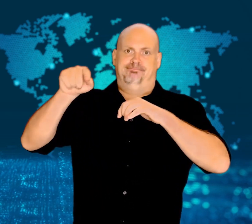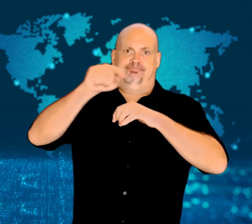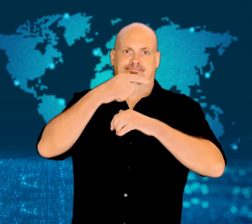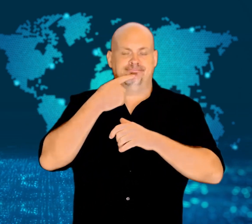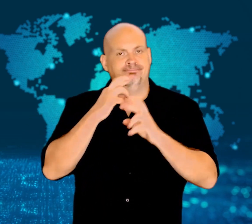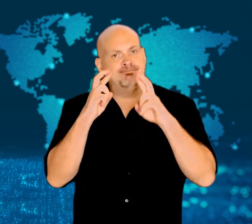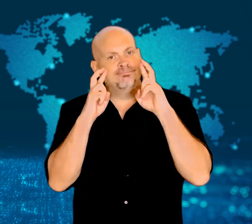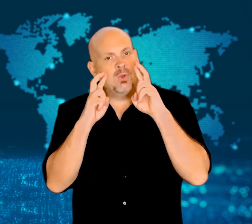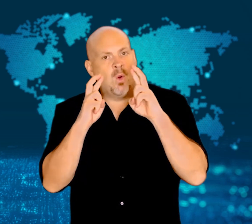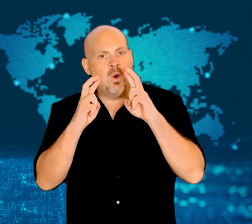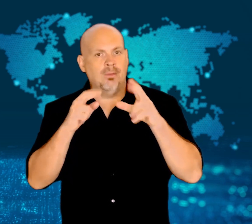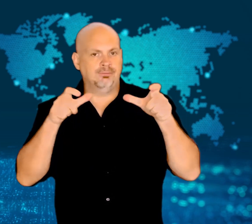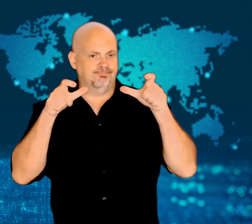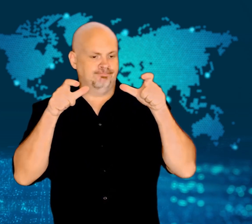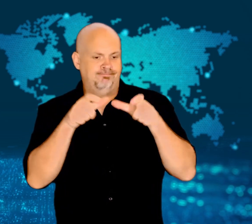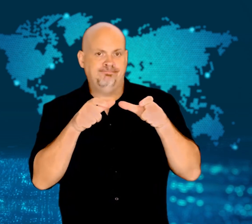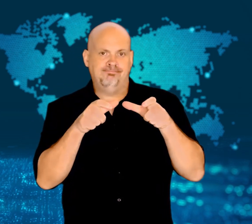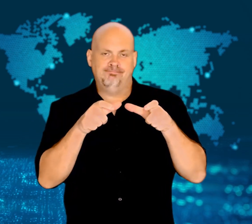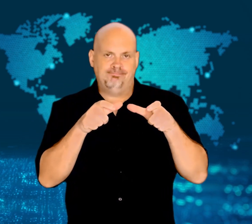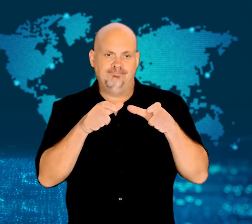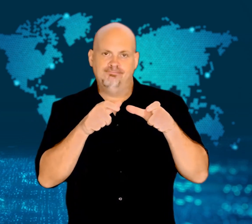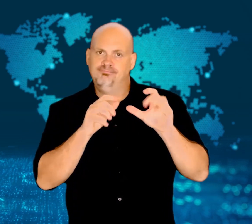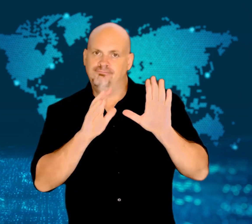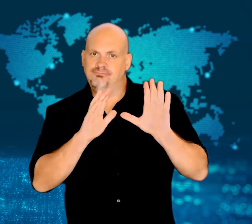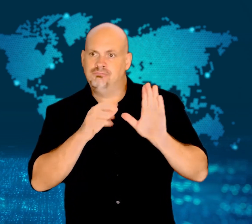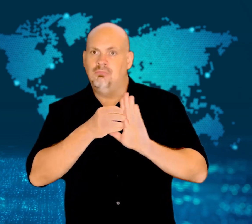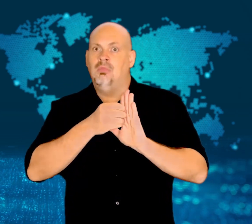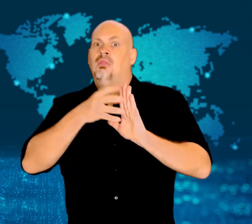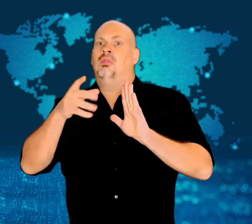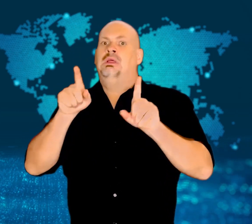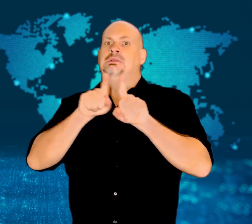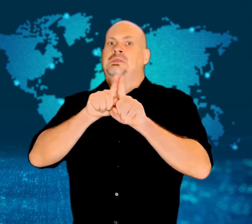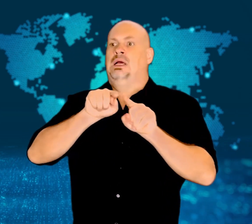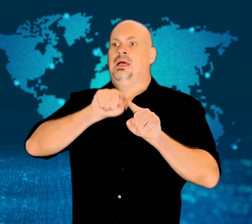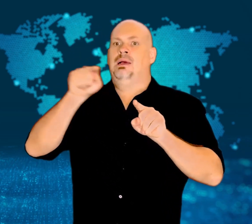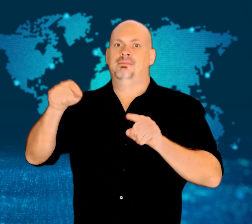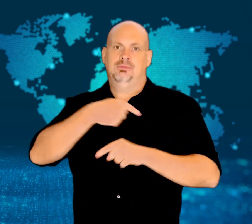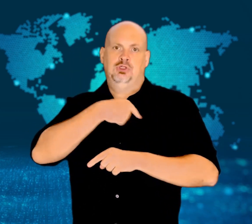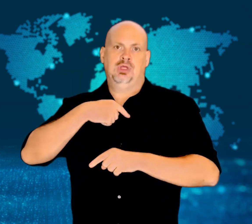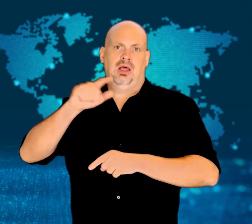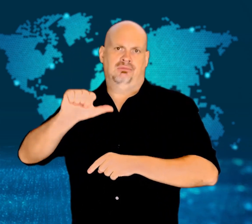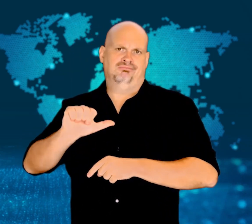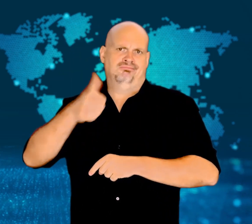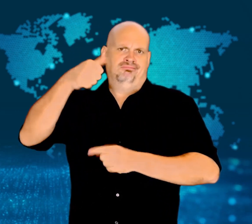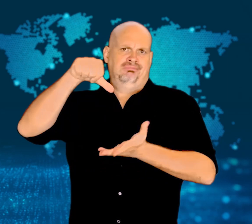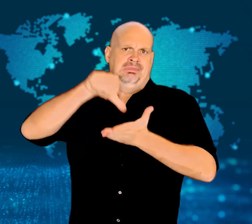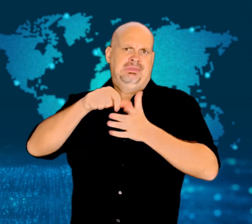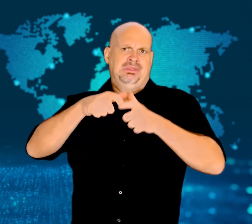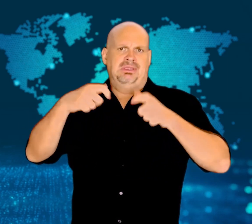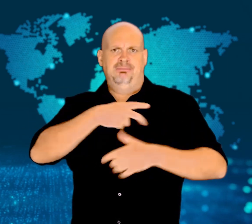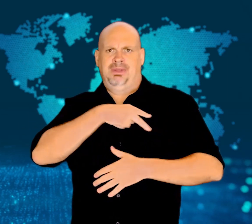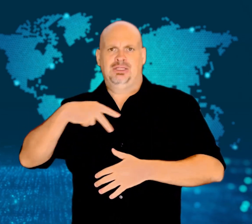to drop off food. Authorities say they hope to avoid